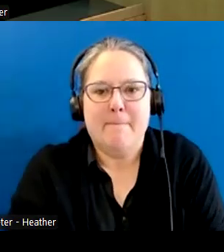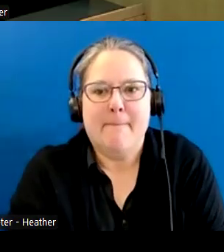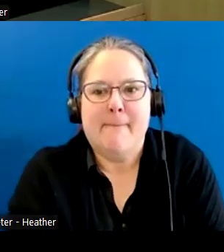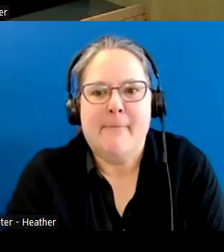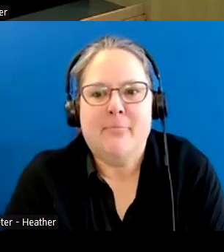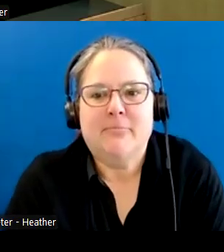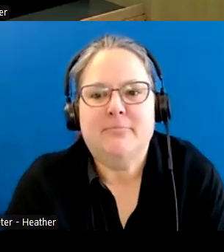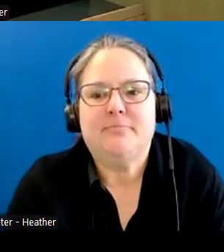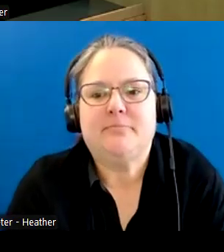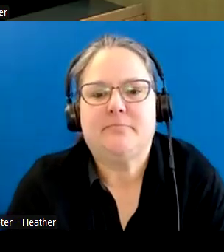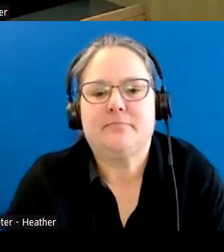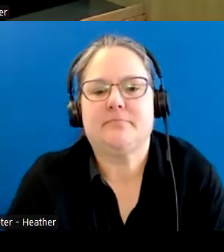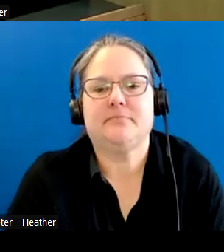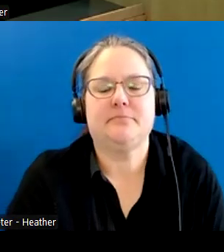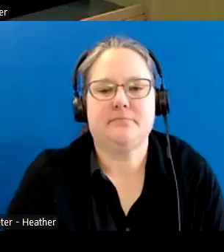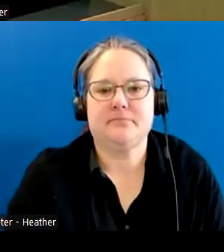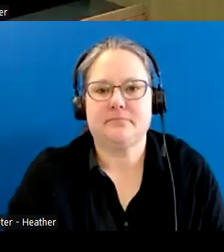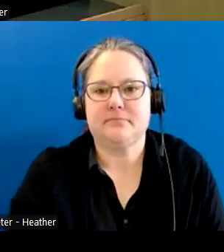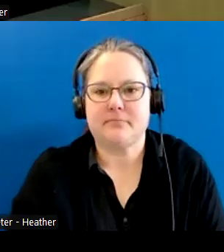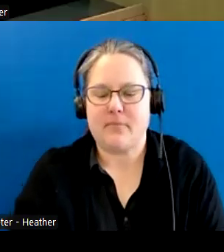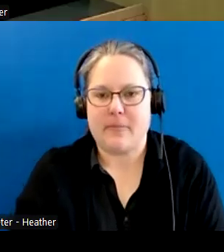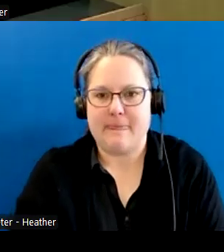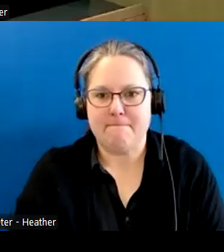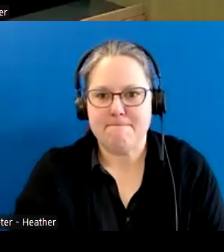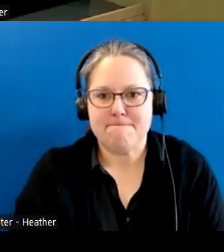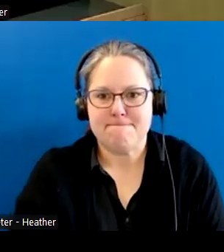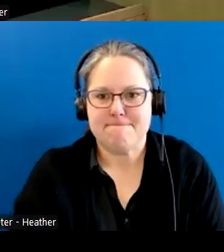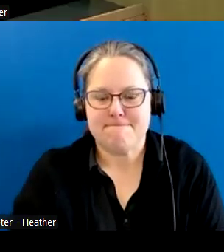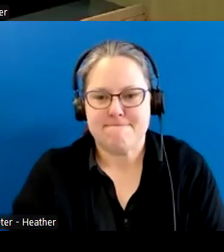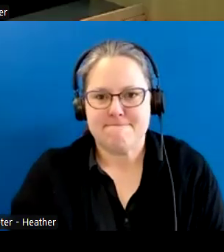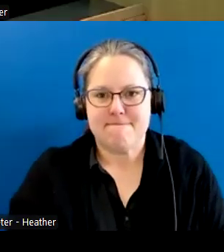I'll let that all sit there for a moment.